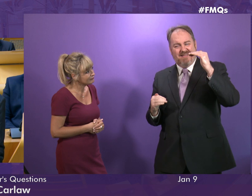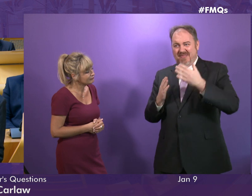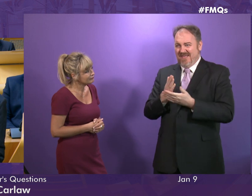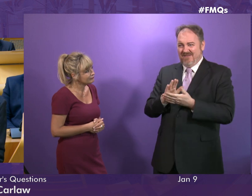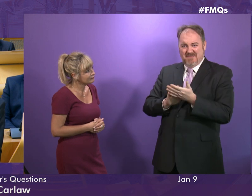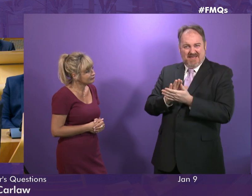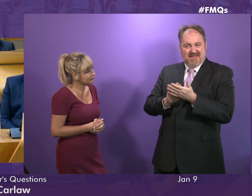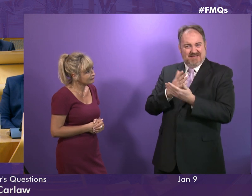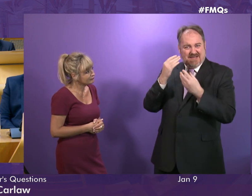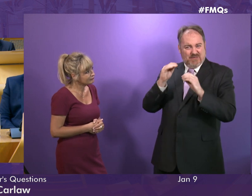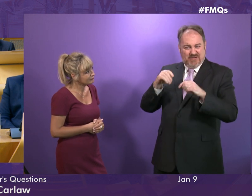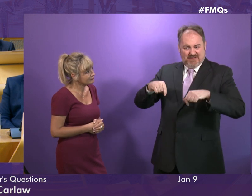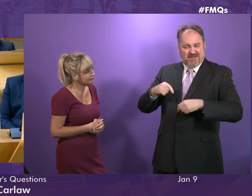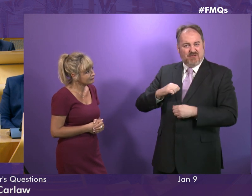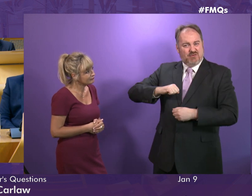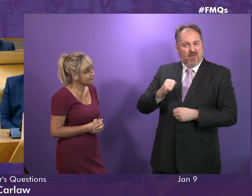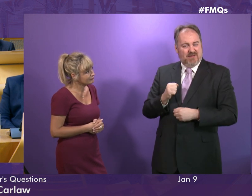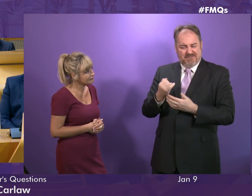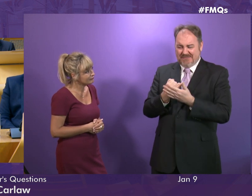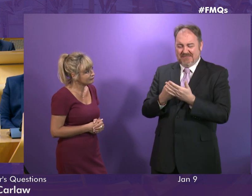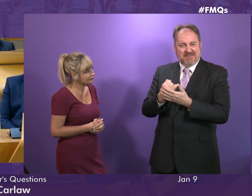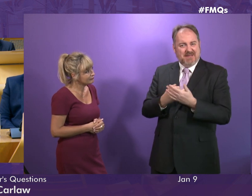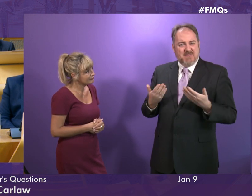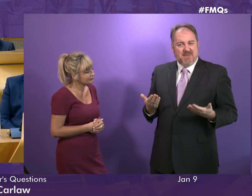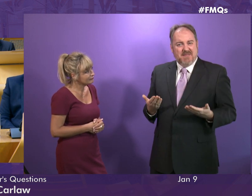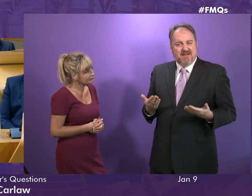Therefore, let me put that question to the First Minister, and give her the opportunity